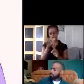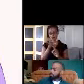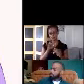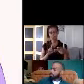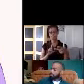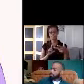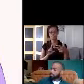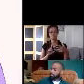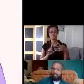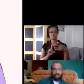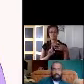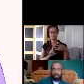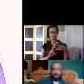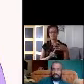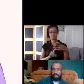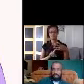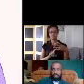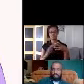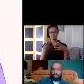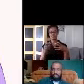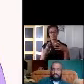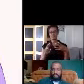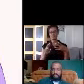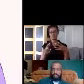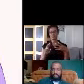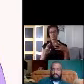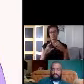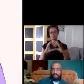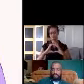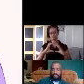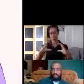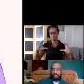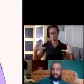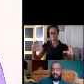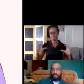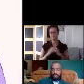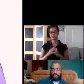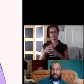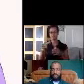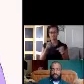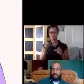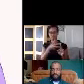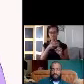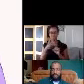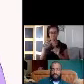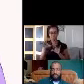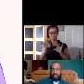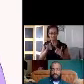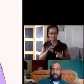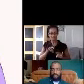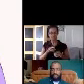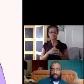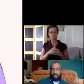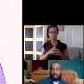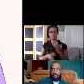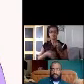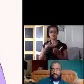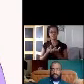is human resources, and then hiring recruitment and selection, and then finance and fund development,